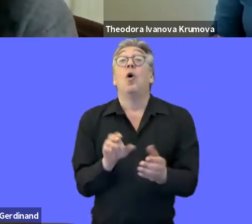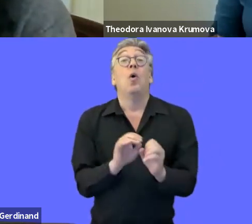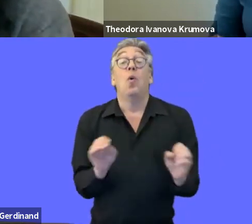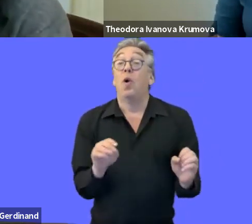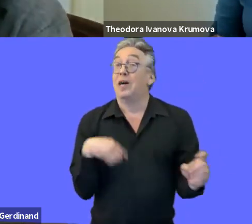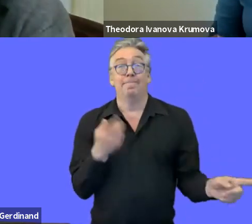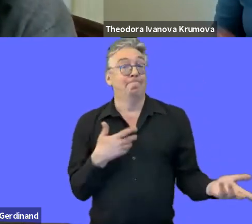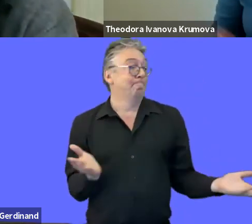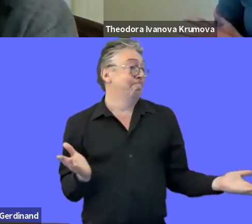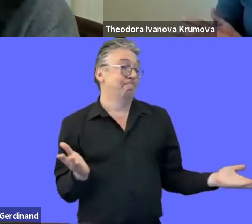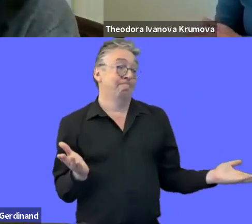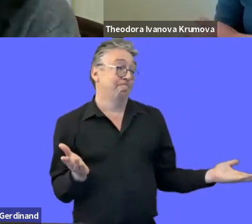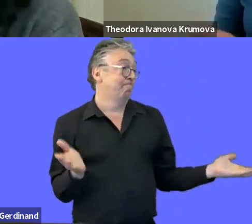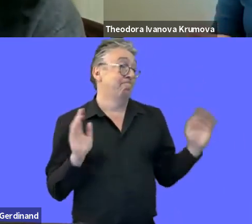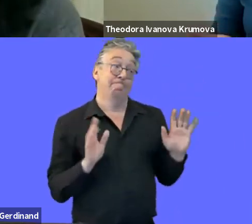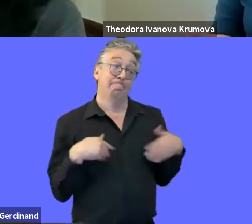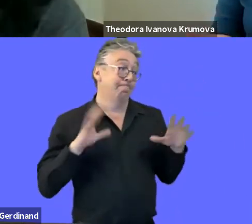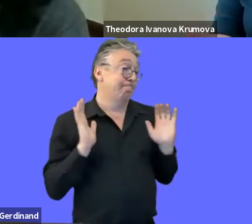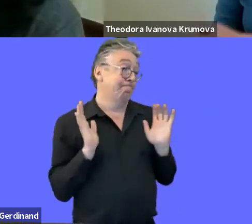and we have to think perhaps about other ways.